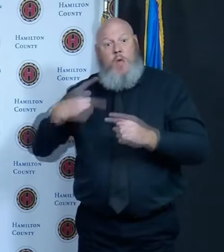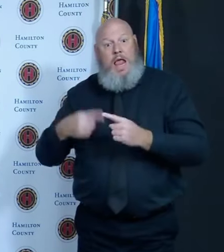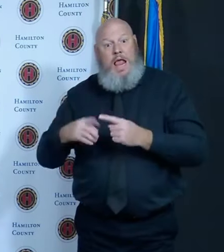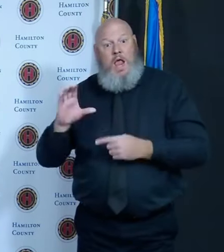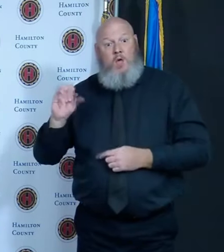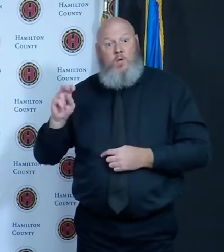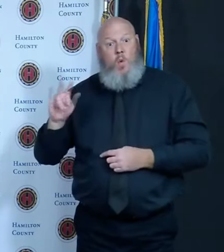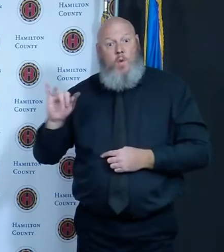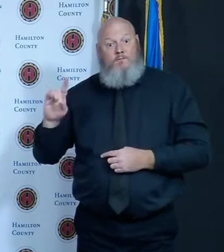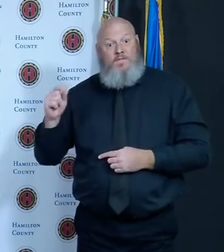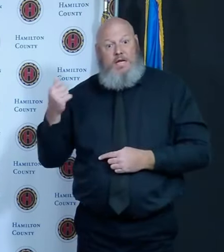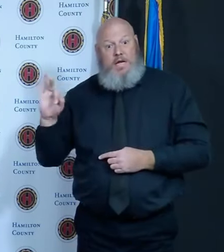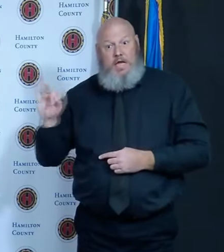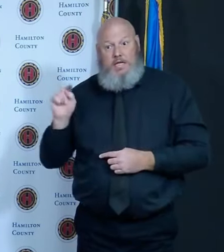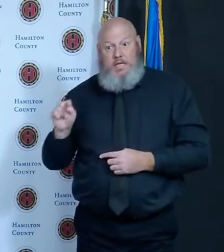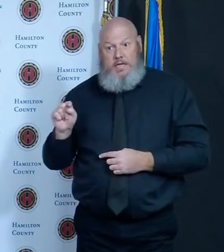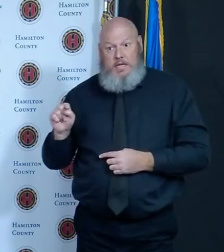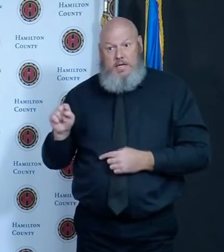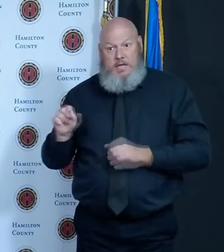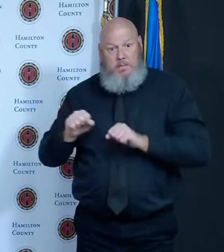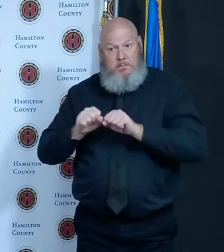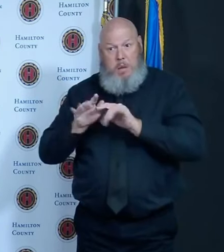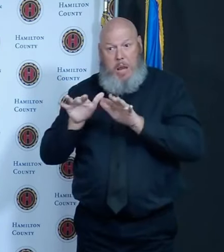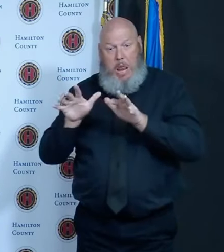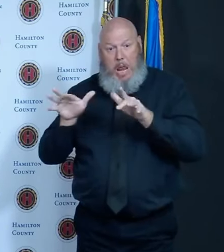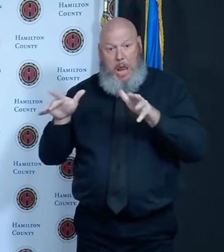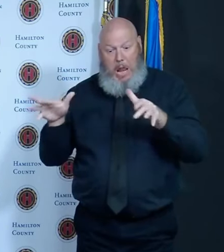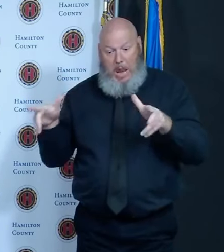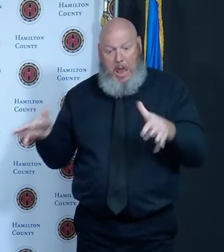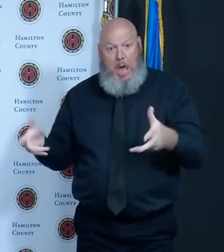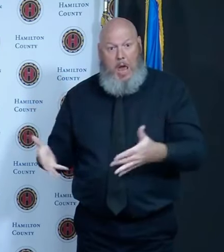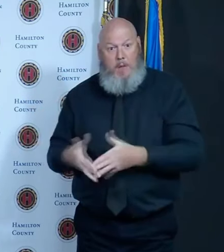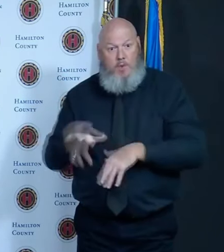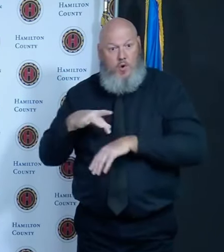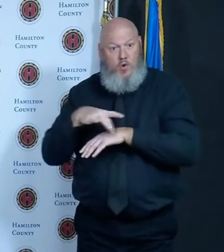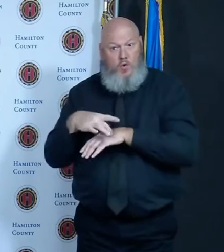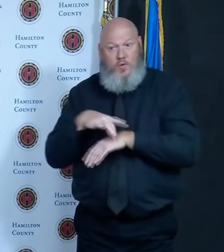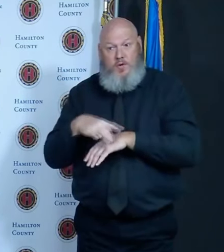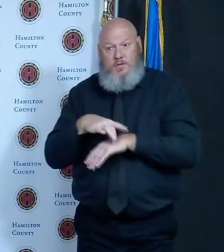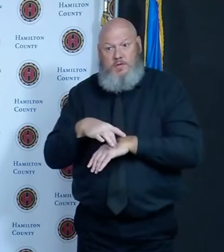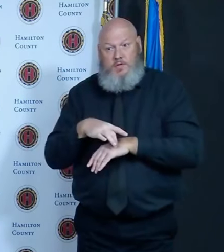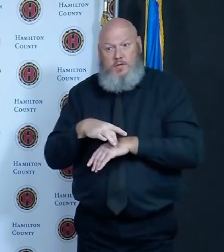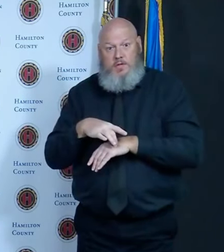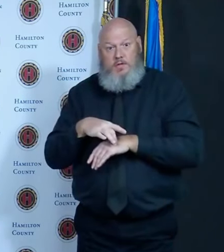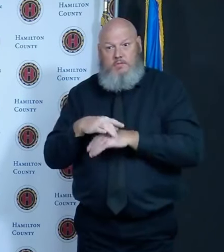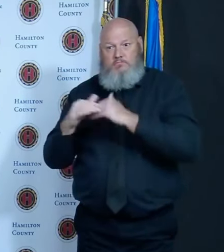restrictions came on board you may imagine how quickly we had to pivot the work